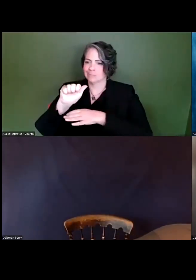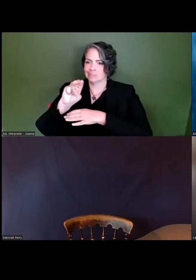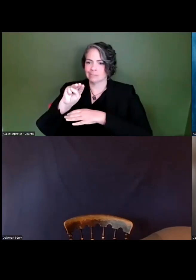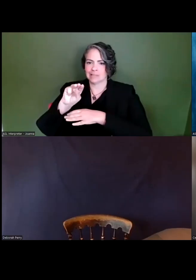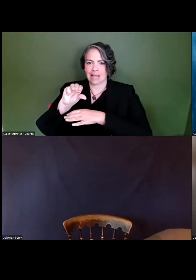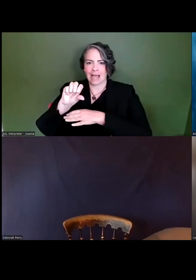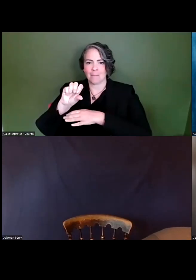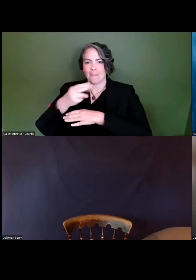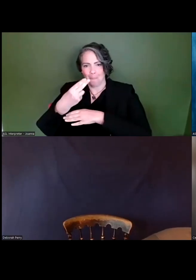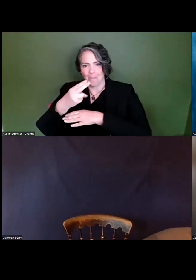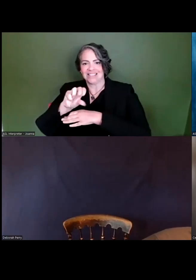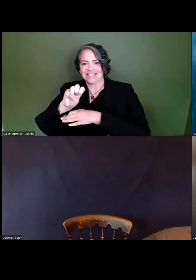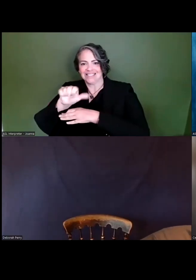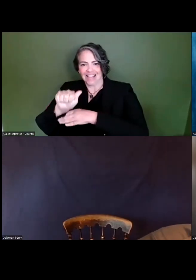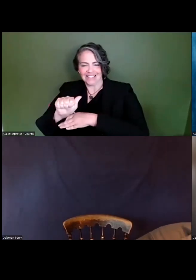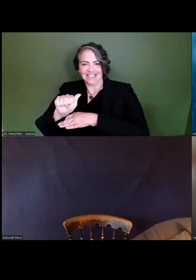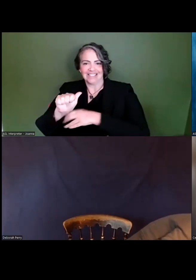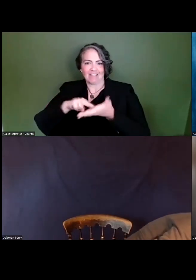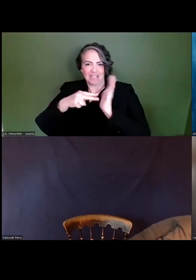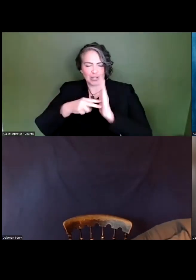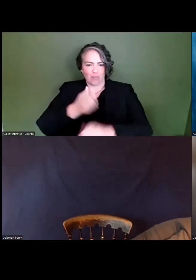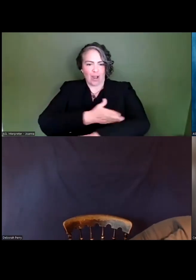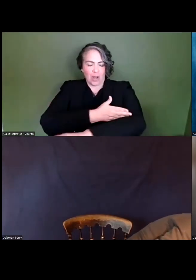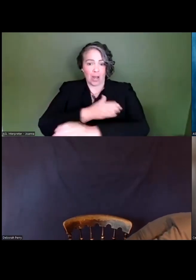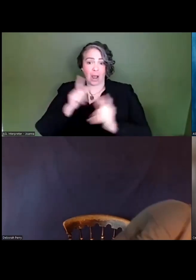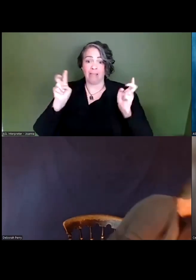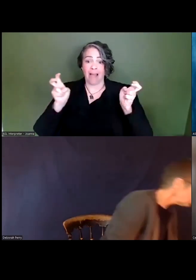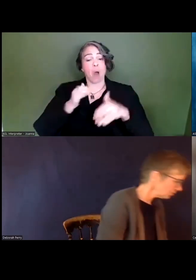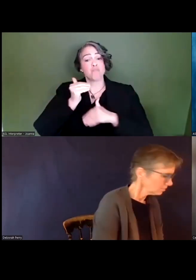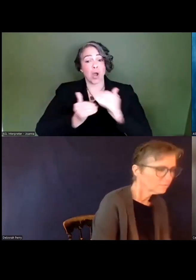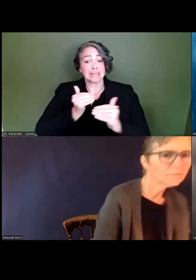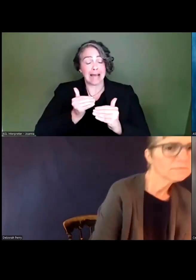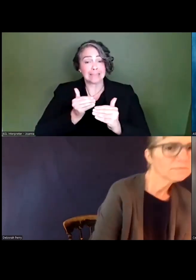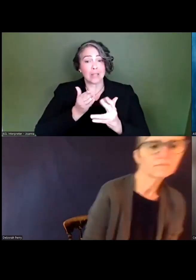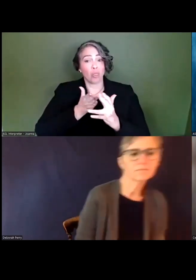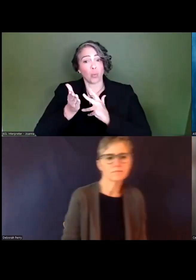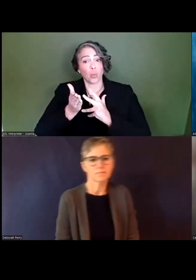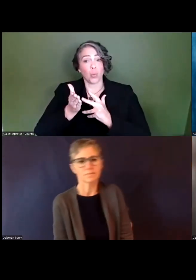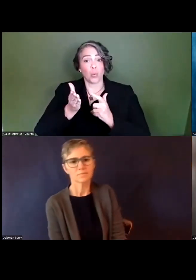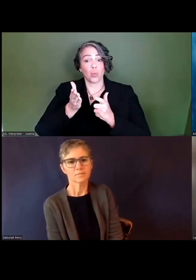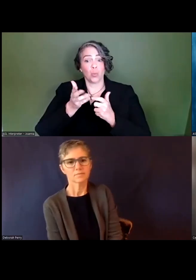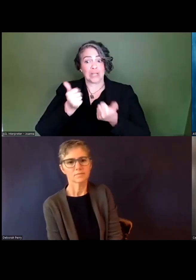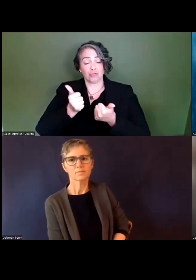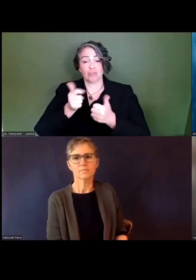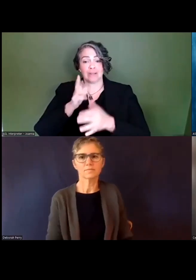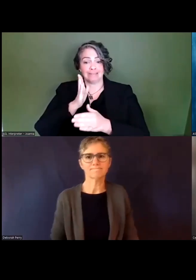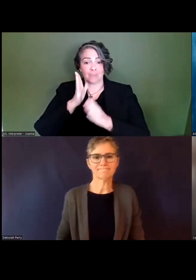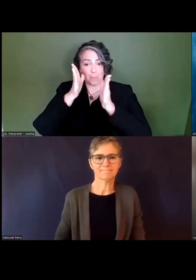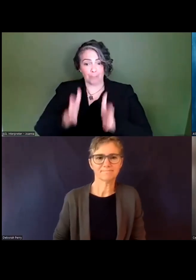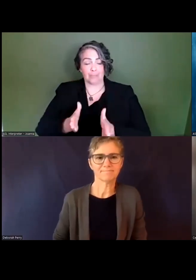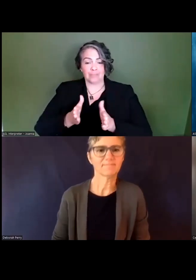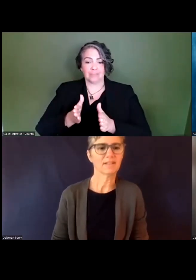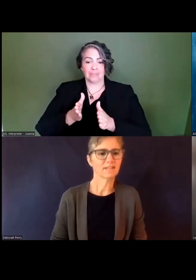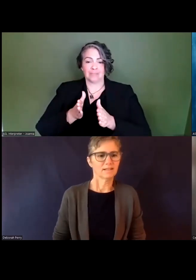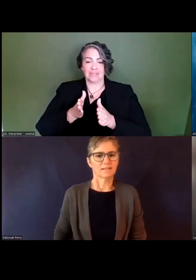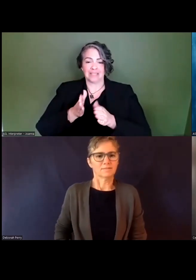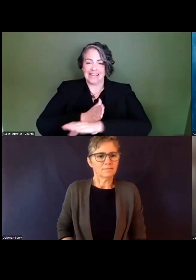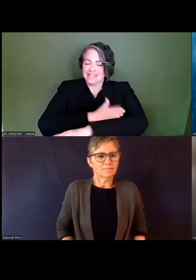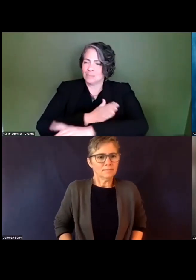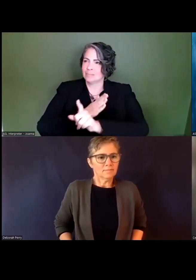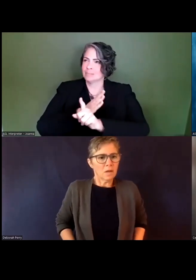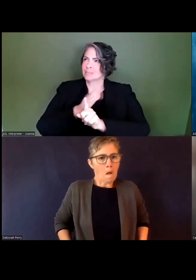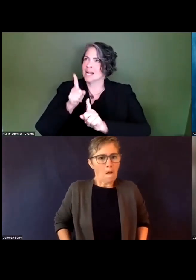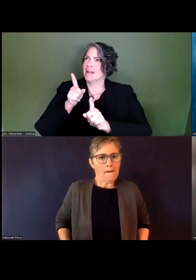process through which an individual improves their health and wellness, living a self-directed life,